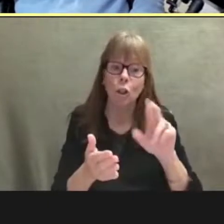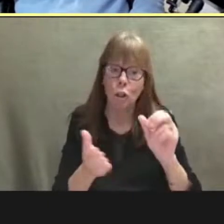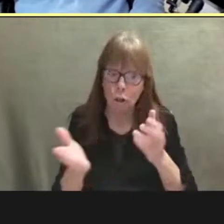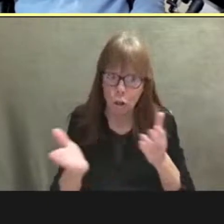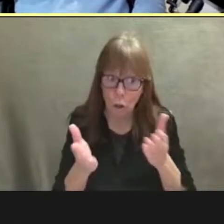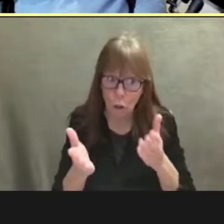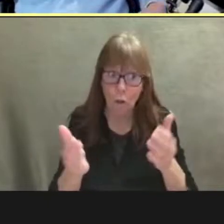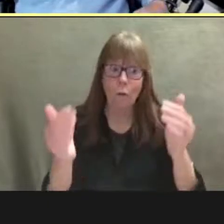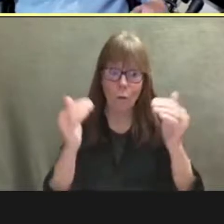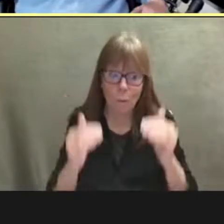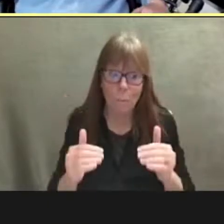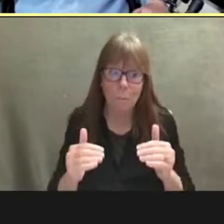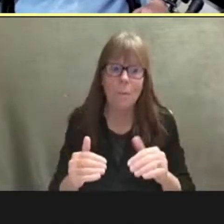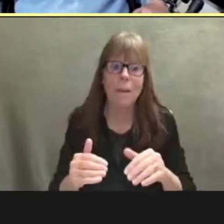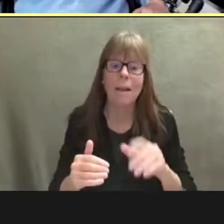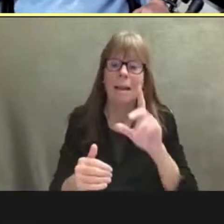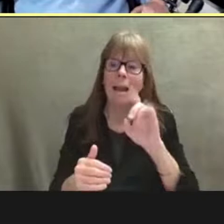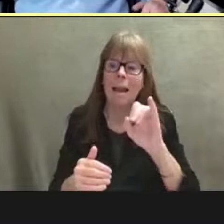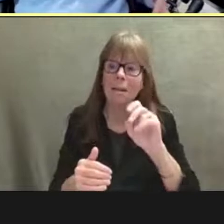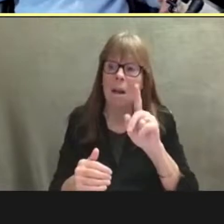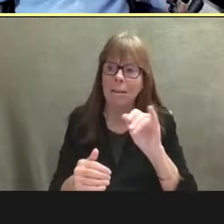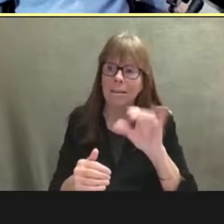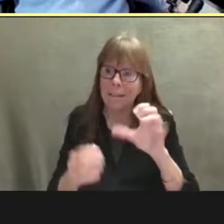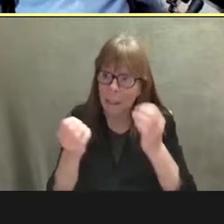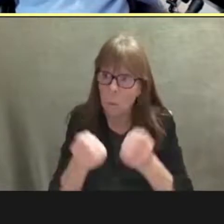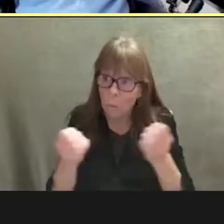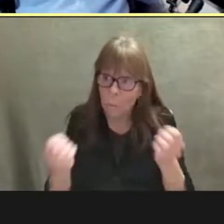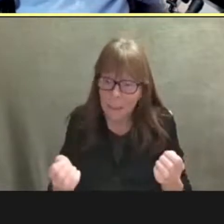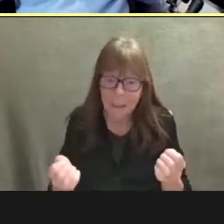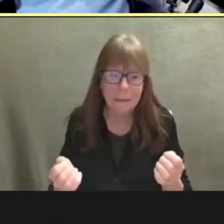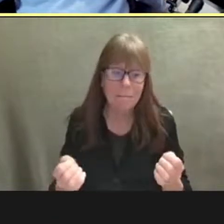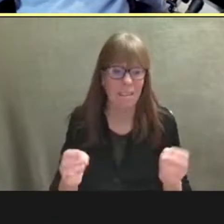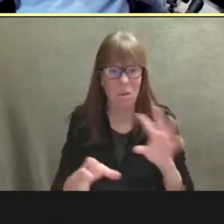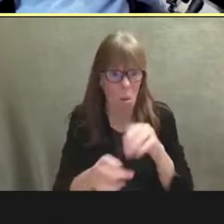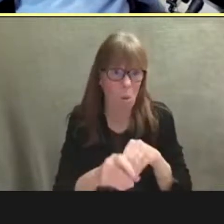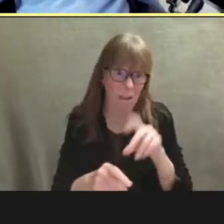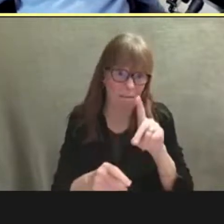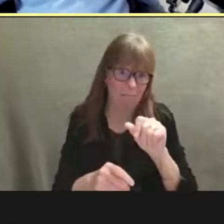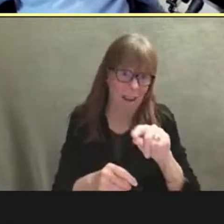medical diagnostic equipment, improving data collection concerning healthcare for people